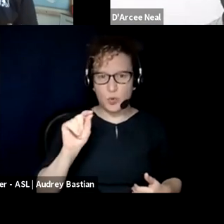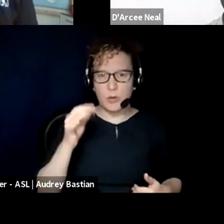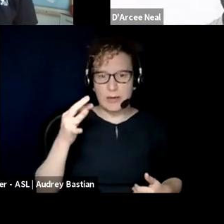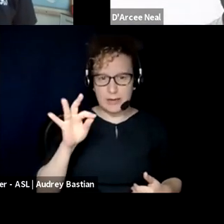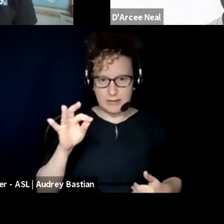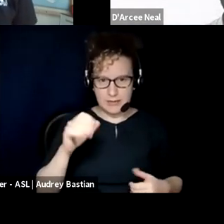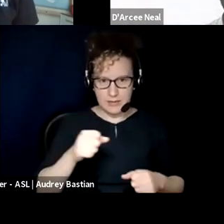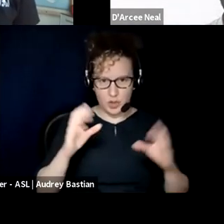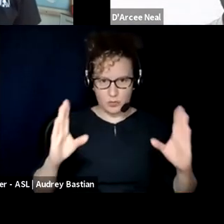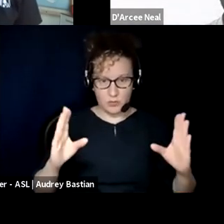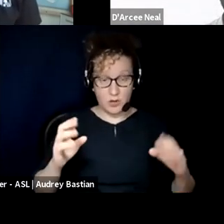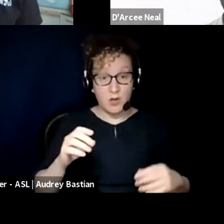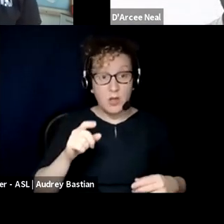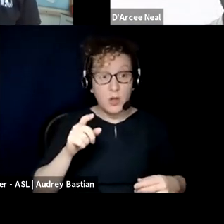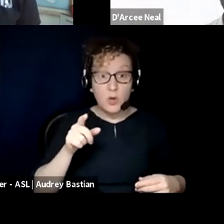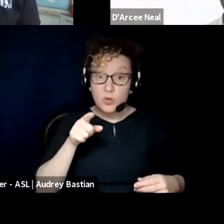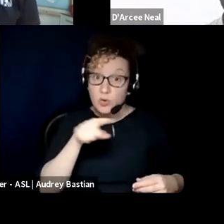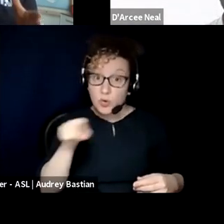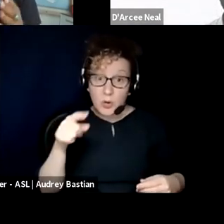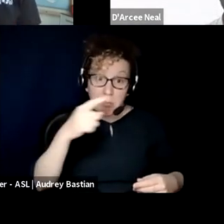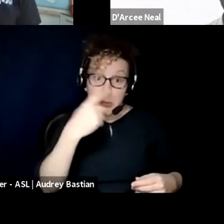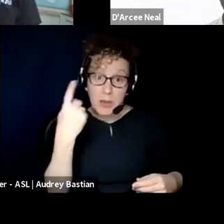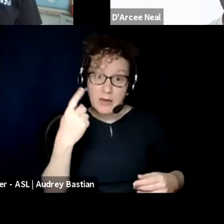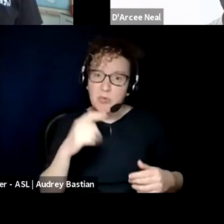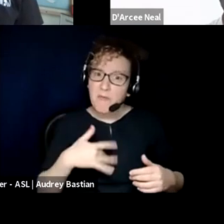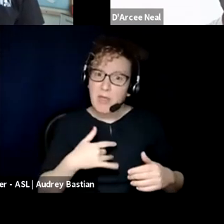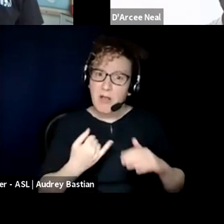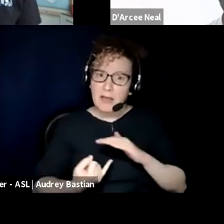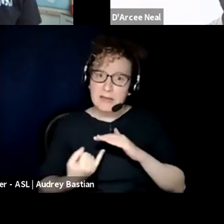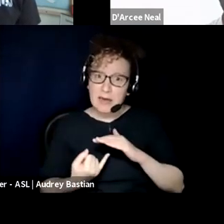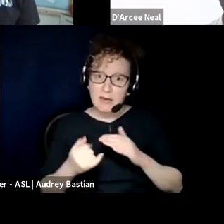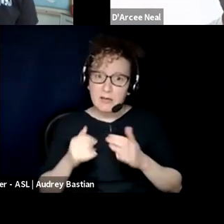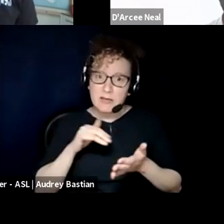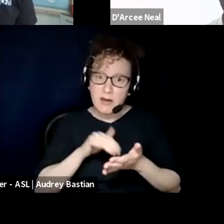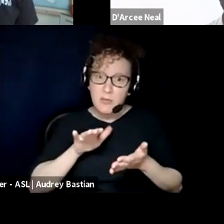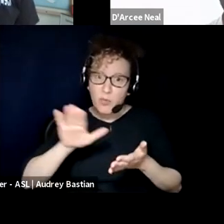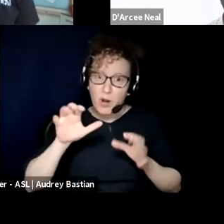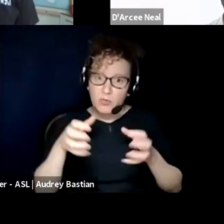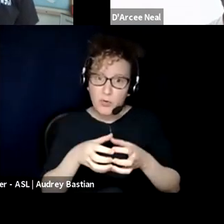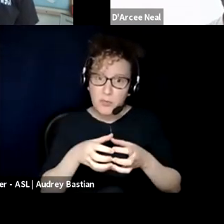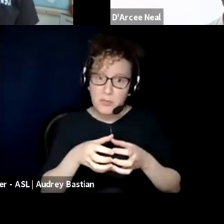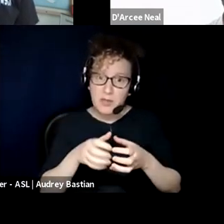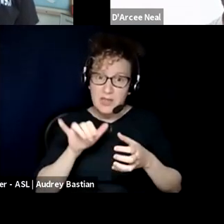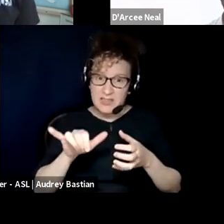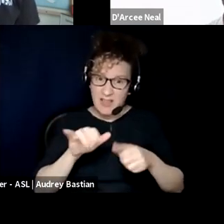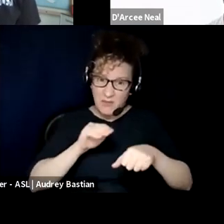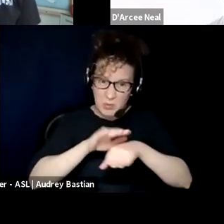Abroad group? And if so, did that influence your desire to connect with local communities,